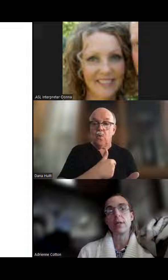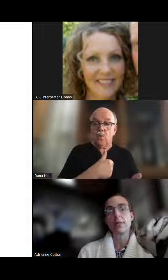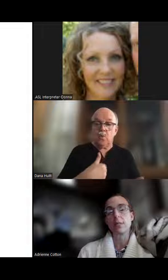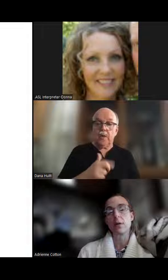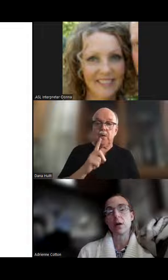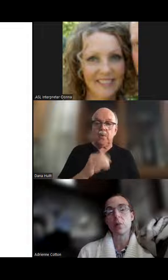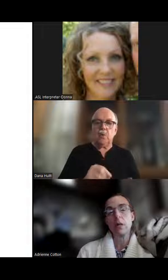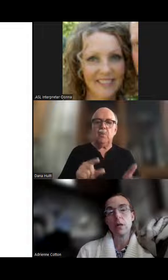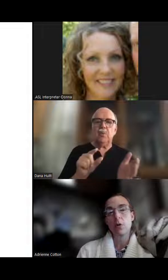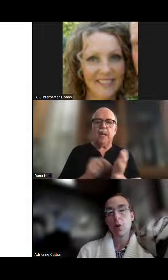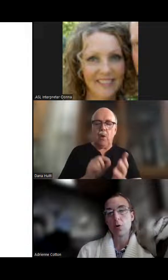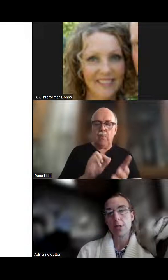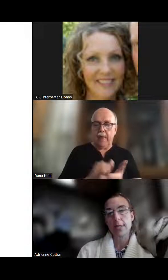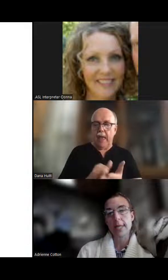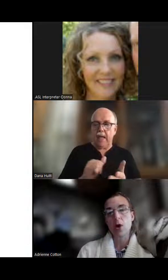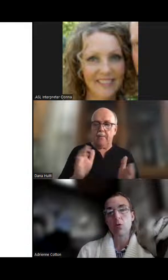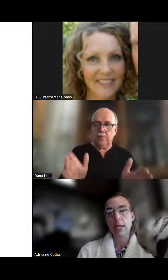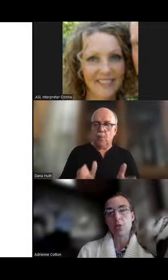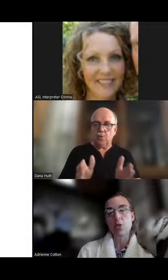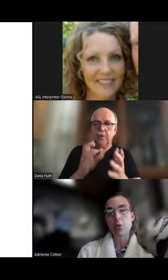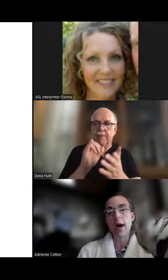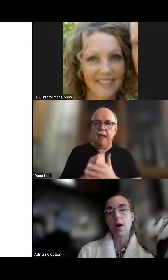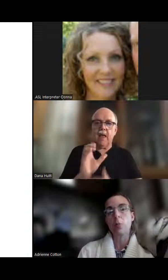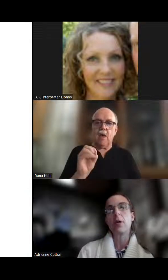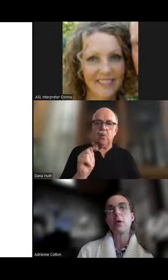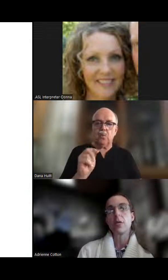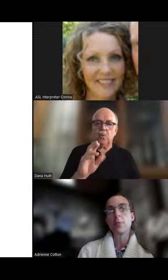. Caregiving is absolutely hands down one of the most rewarding